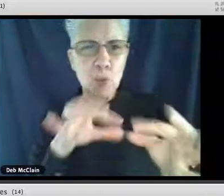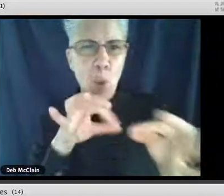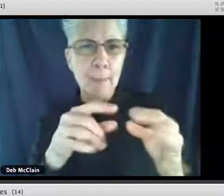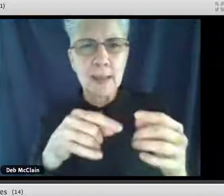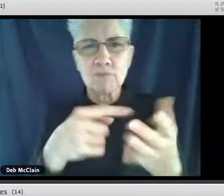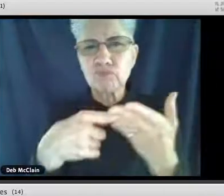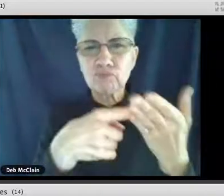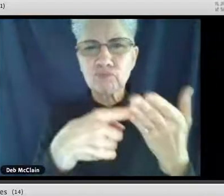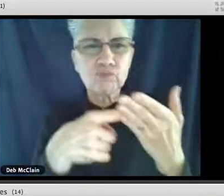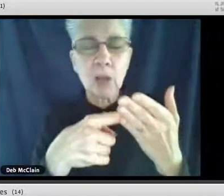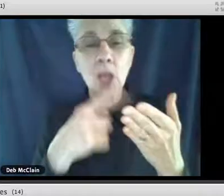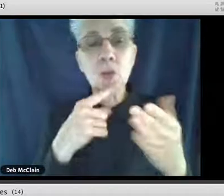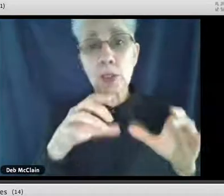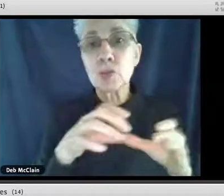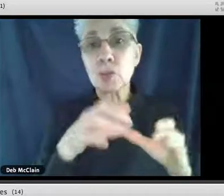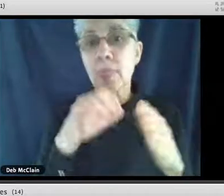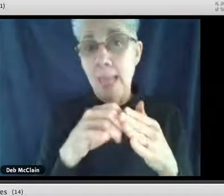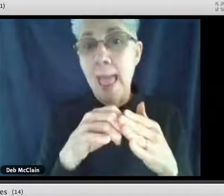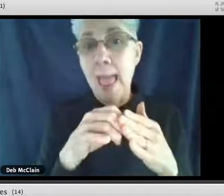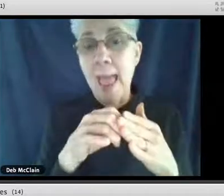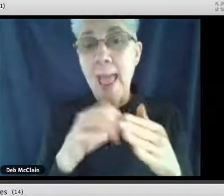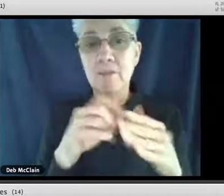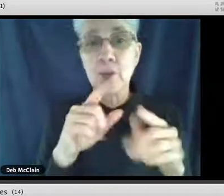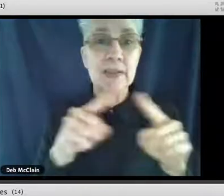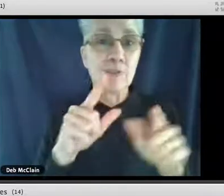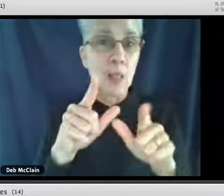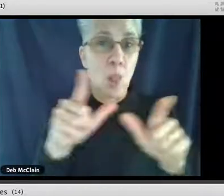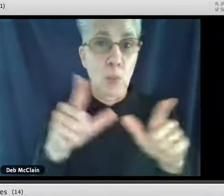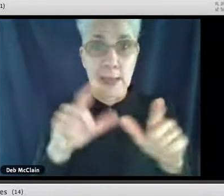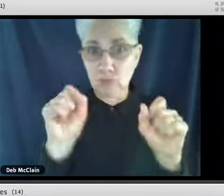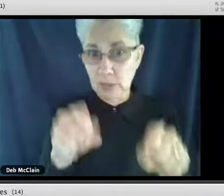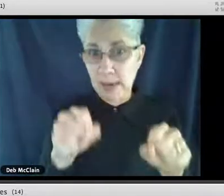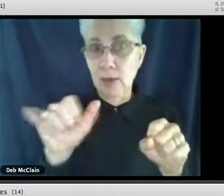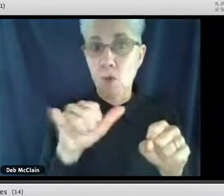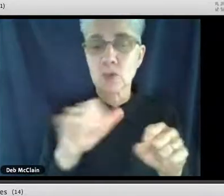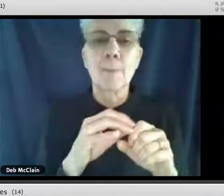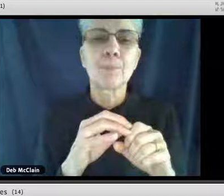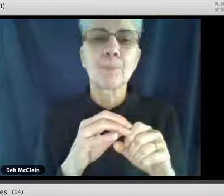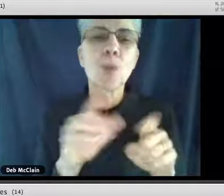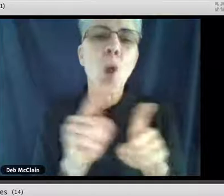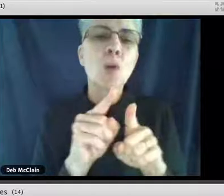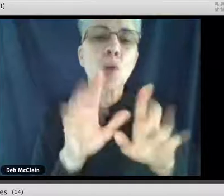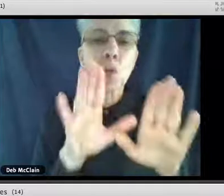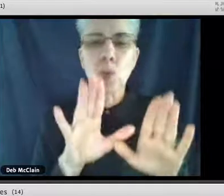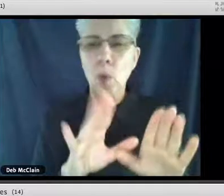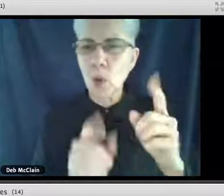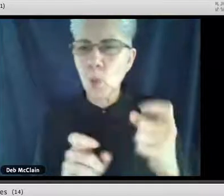You could even do that if you were in different locations. Ann, that's a great question, "Who do you card sorting with,